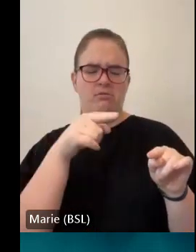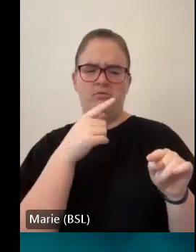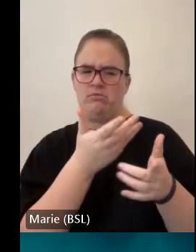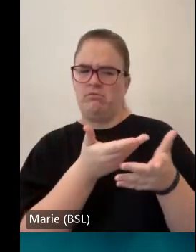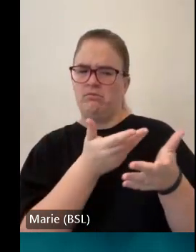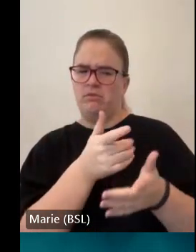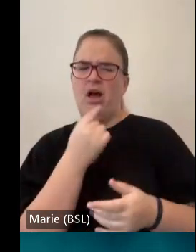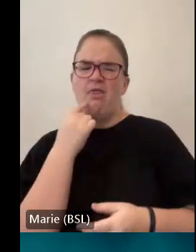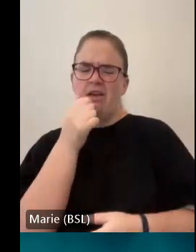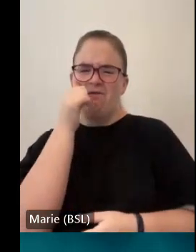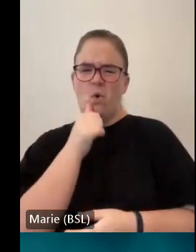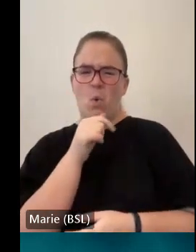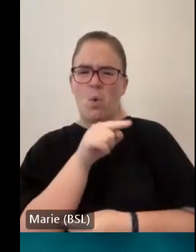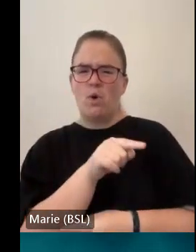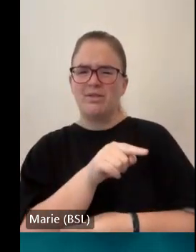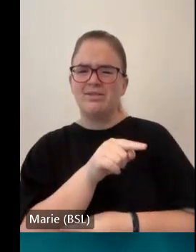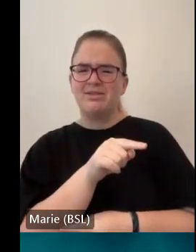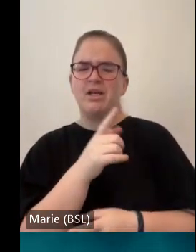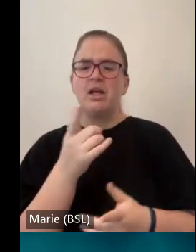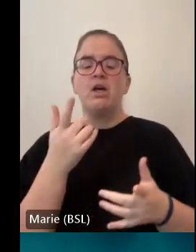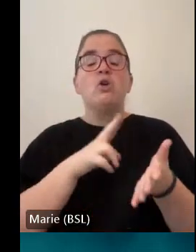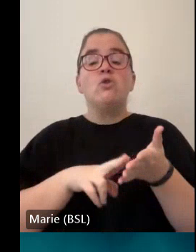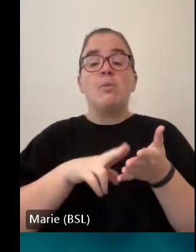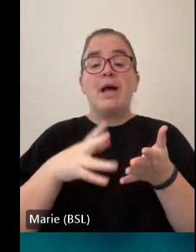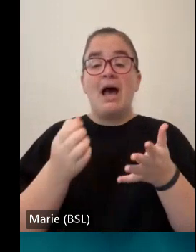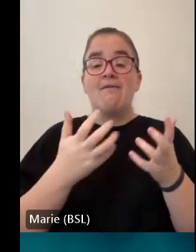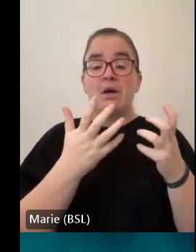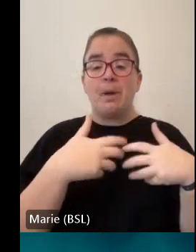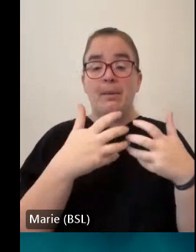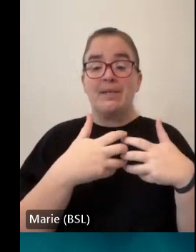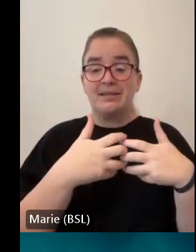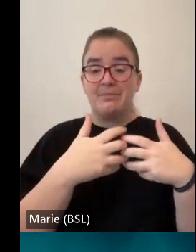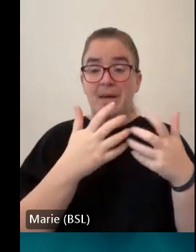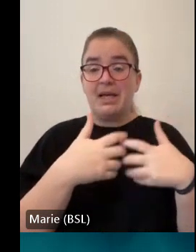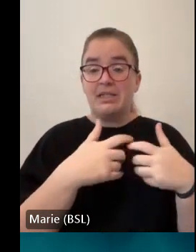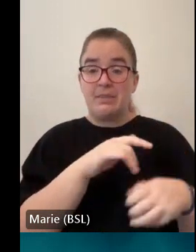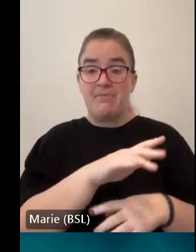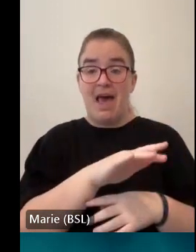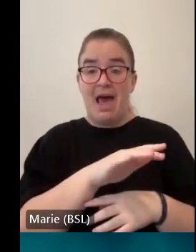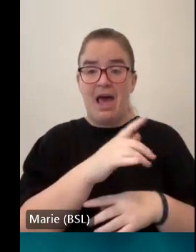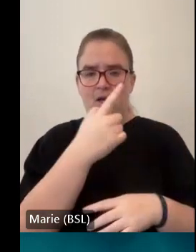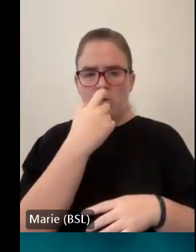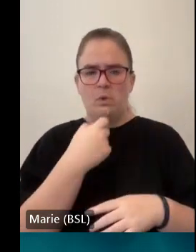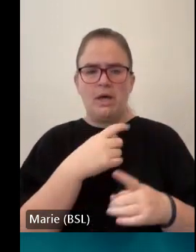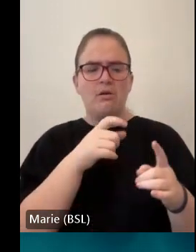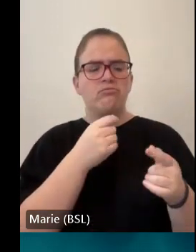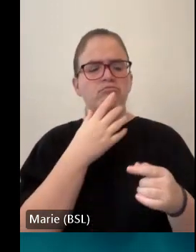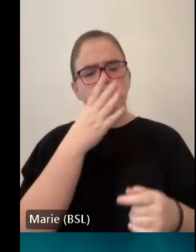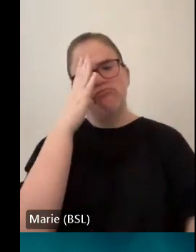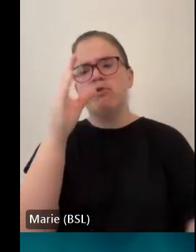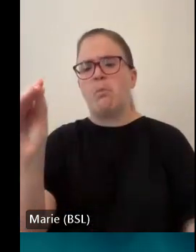you're communicating with is a fraudster, there's normally a mechanism with that actual site where you can report to them and